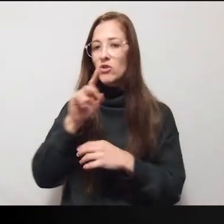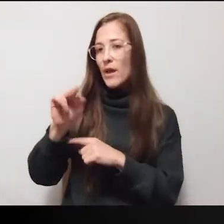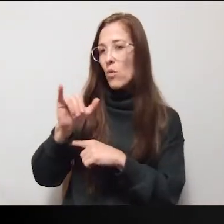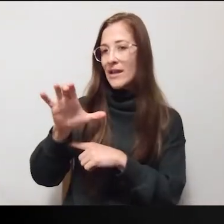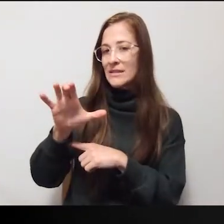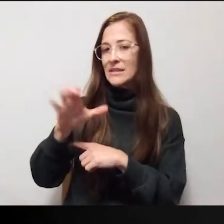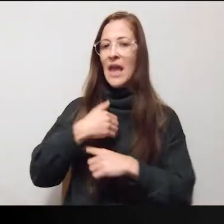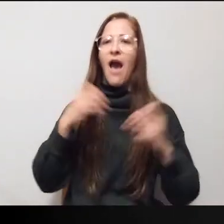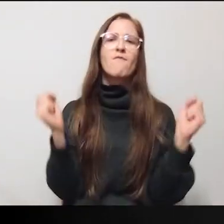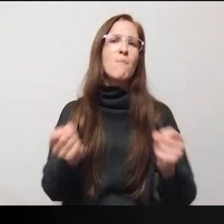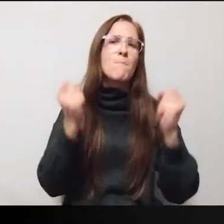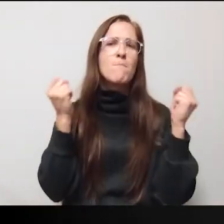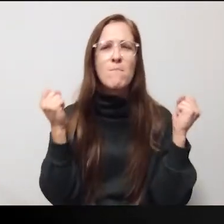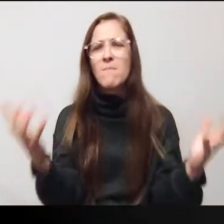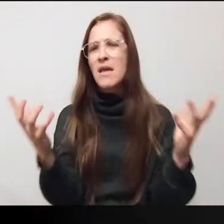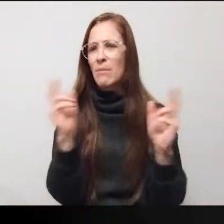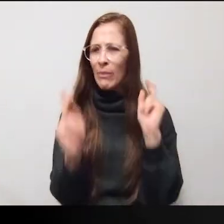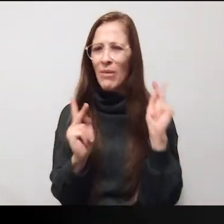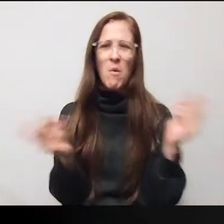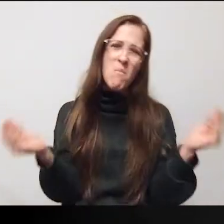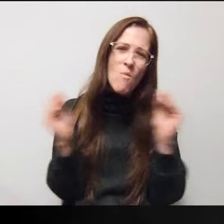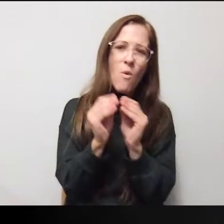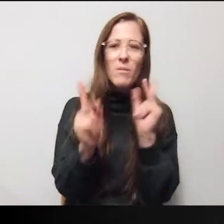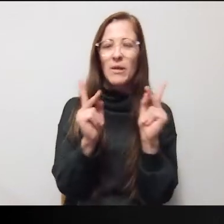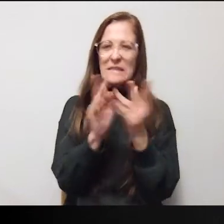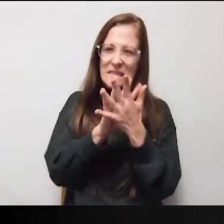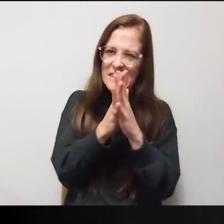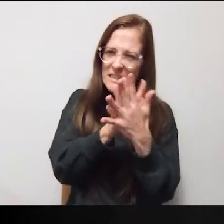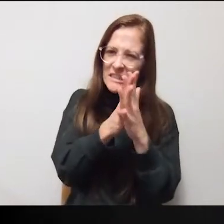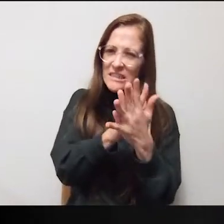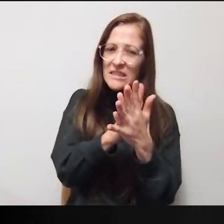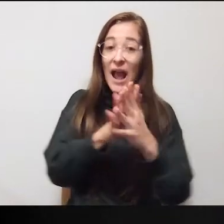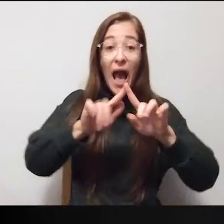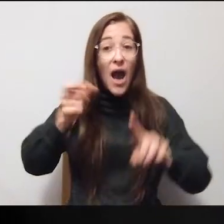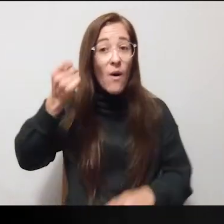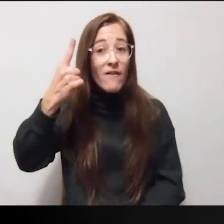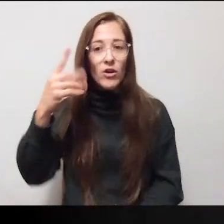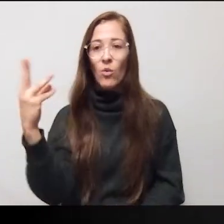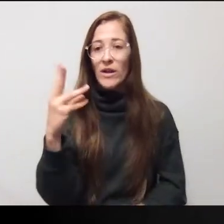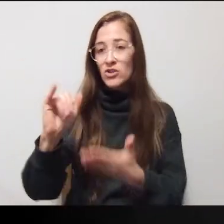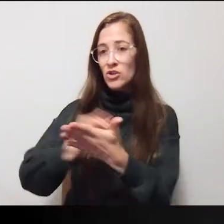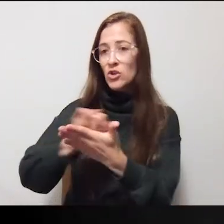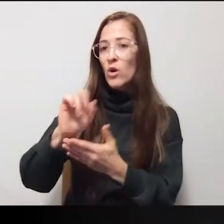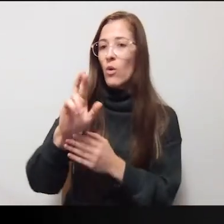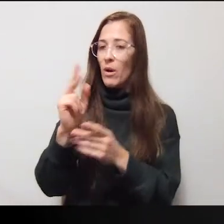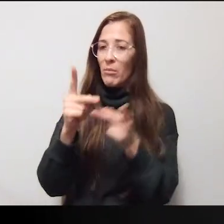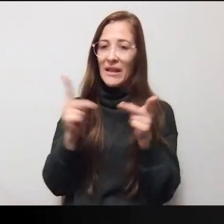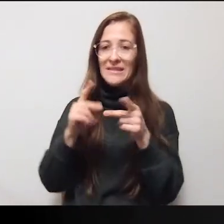we have way more people. It's definitely more heavily populated, however, in Western New York or even places in Upstate New York,